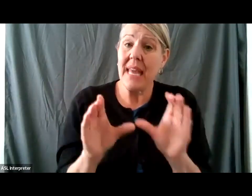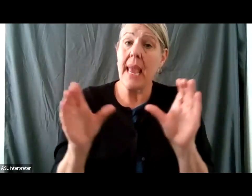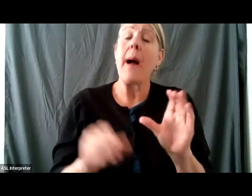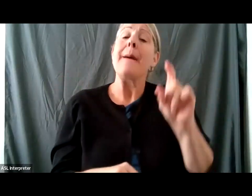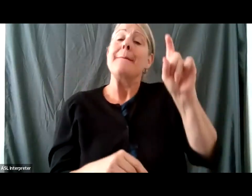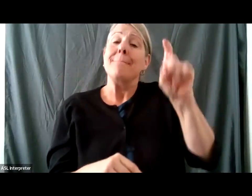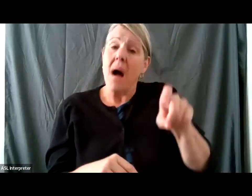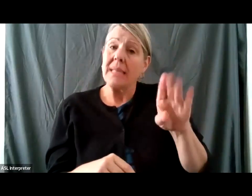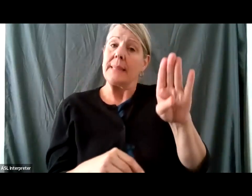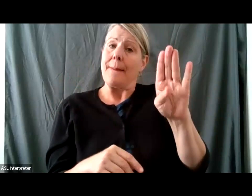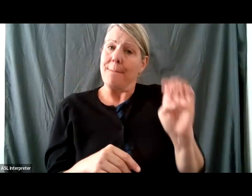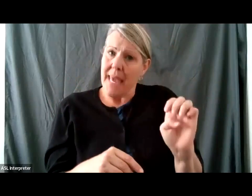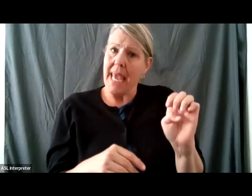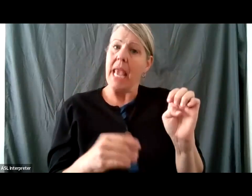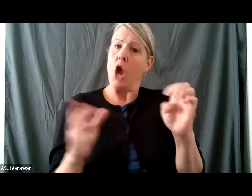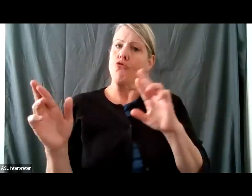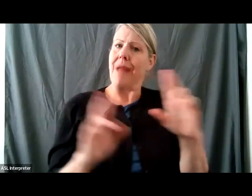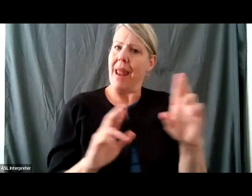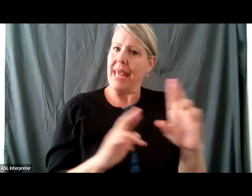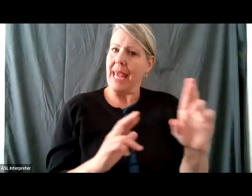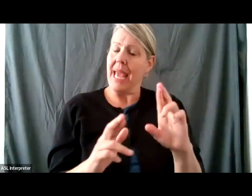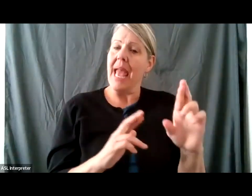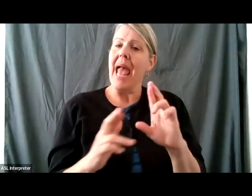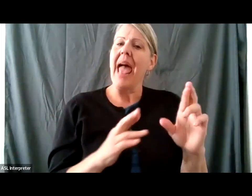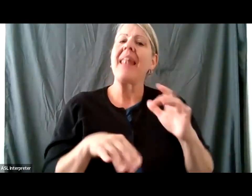to and usable by individuals with disabilities.